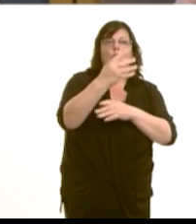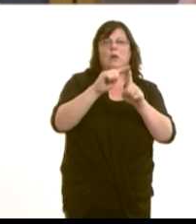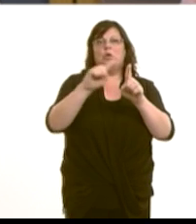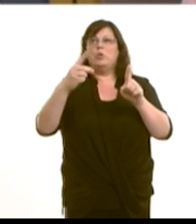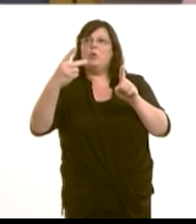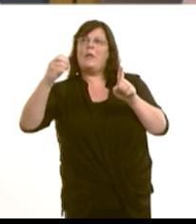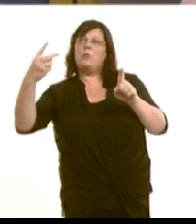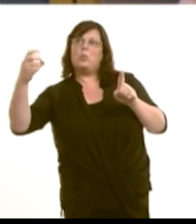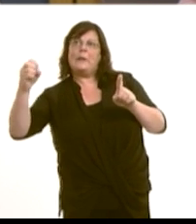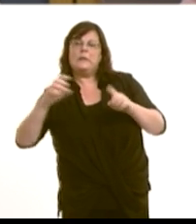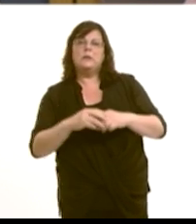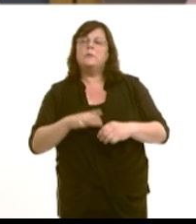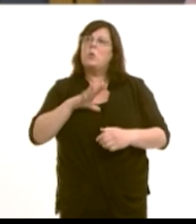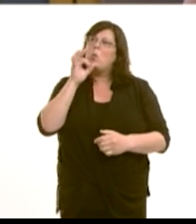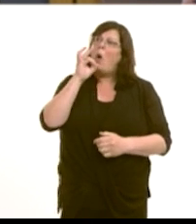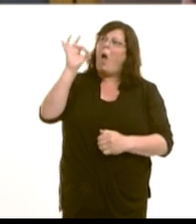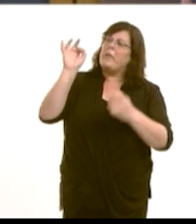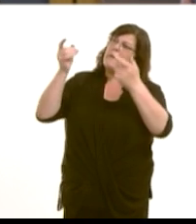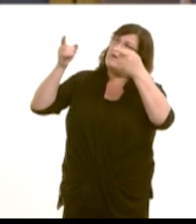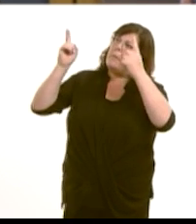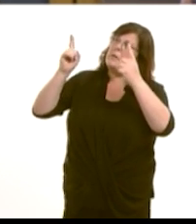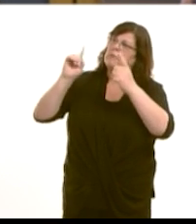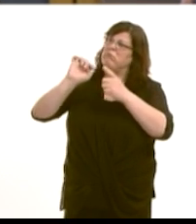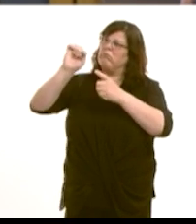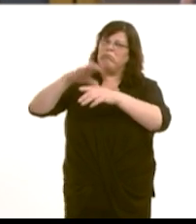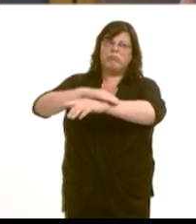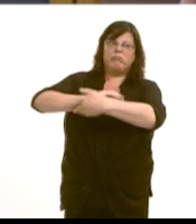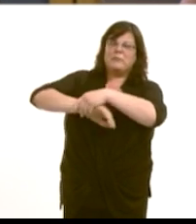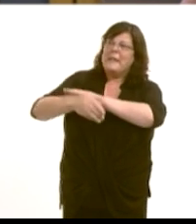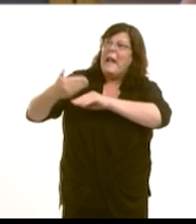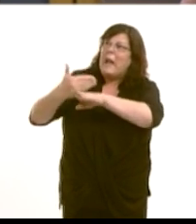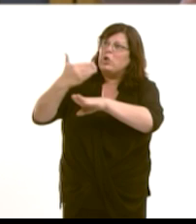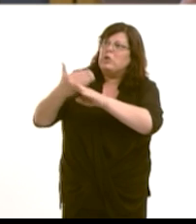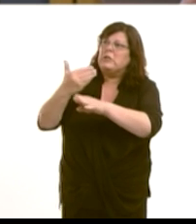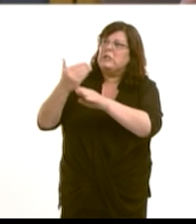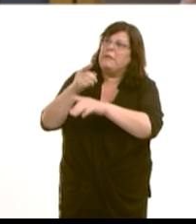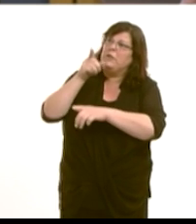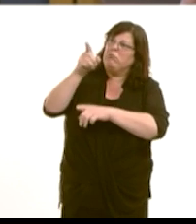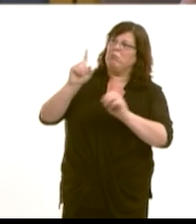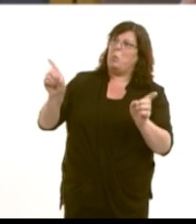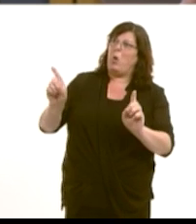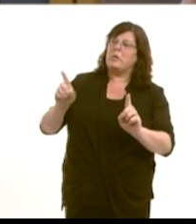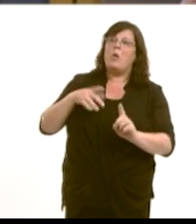So, can the First Minister state what actions the Welsh Government can takeóand weíve already heard earlier about R.T.